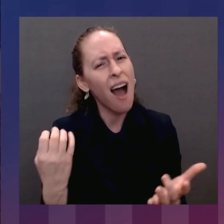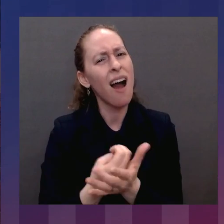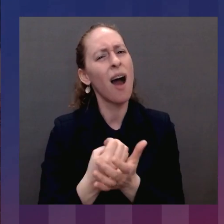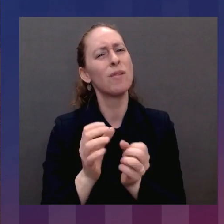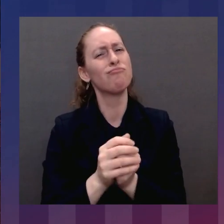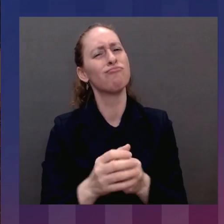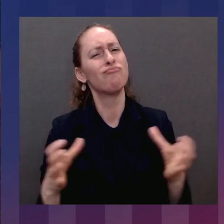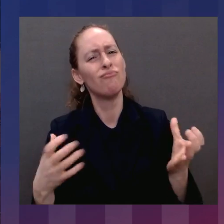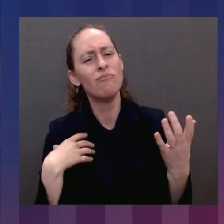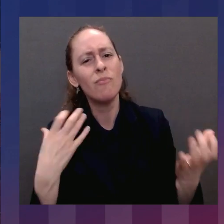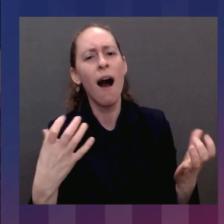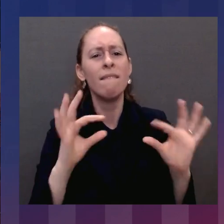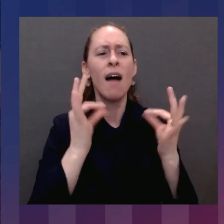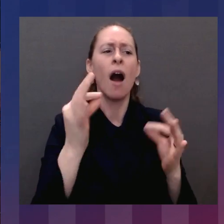We all know we've gotta make changes.